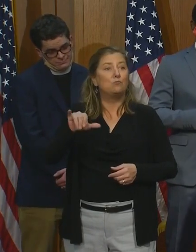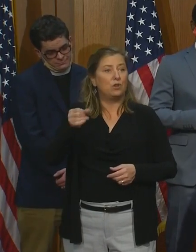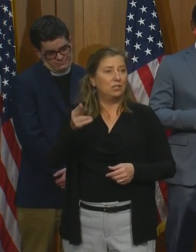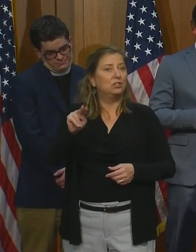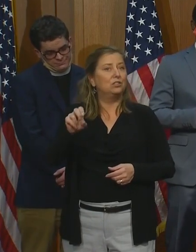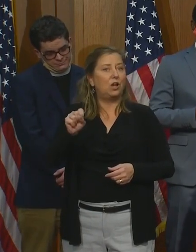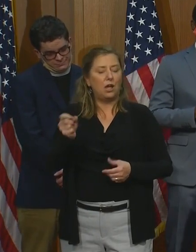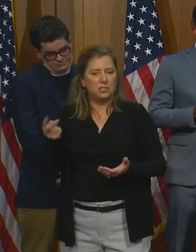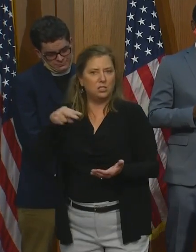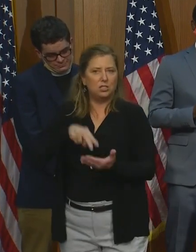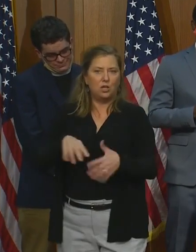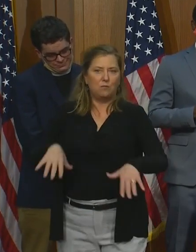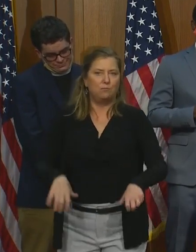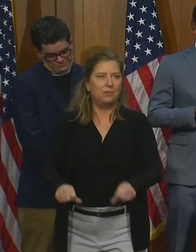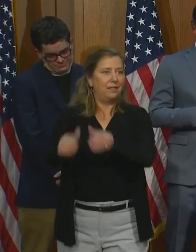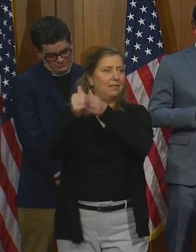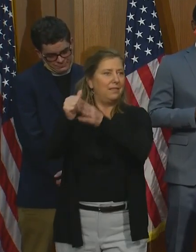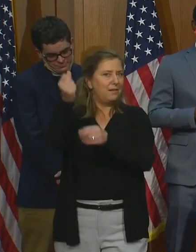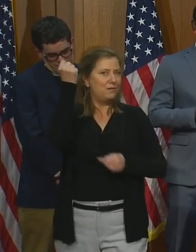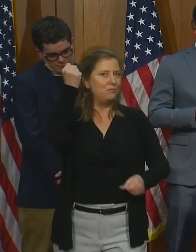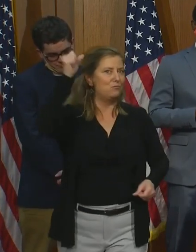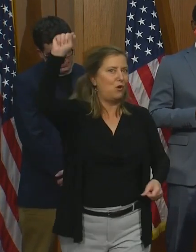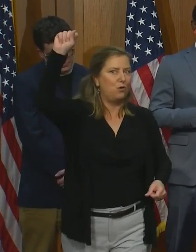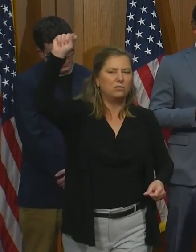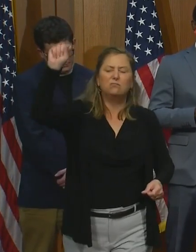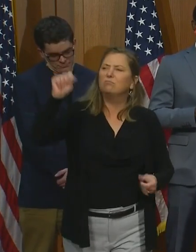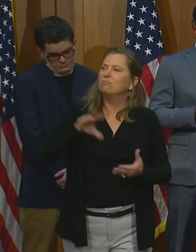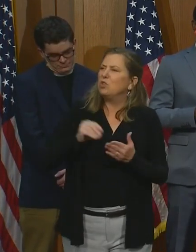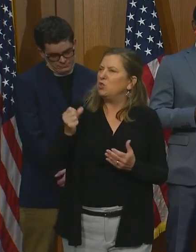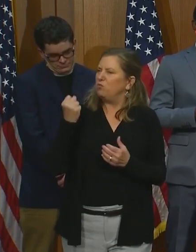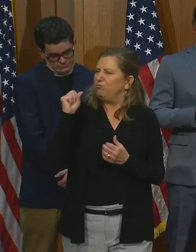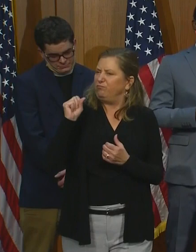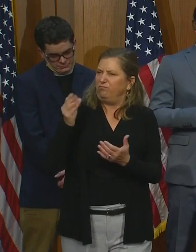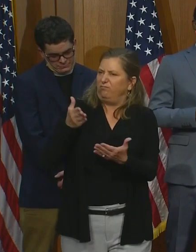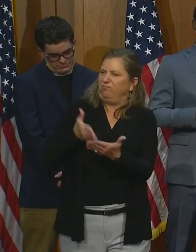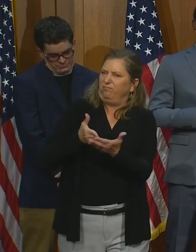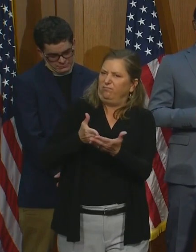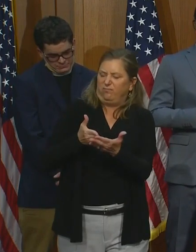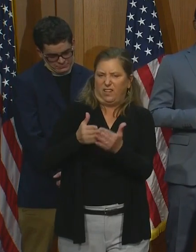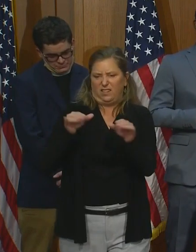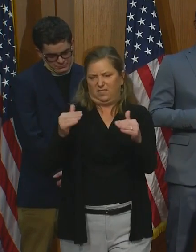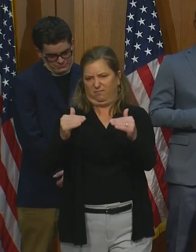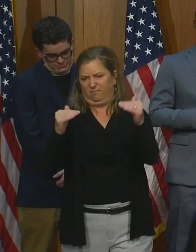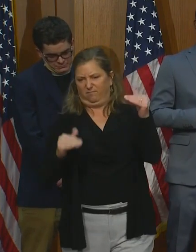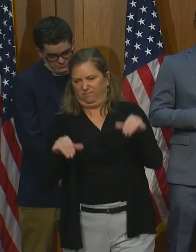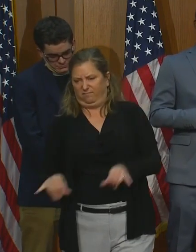FIFTY ONE A SIXTEEN YEAR OLD GIRL BARBARA JOHNS STOOD UP AND